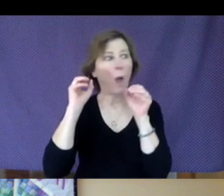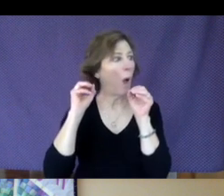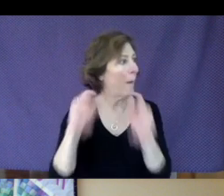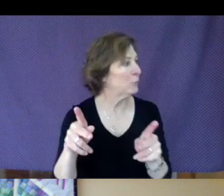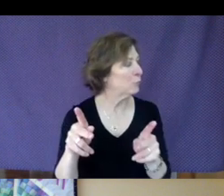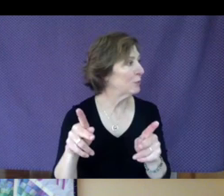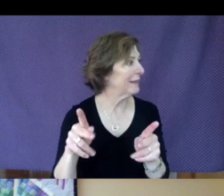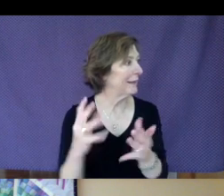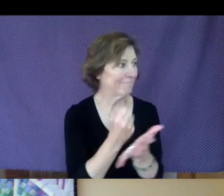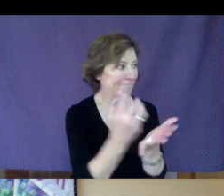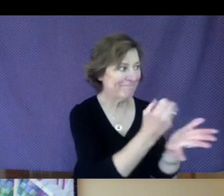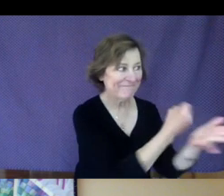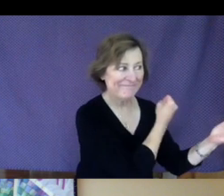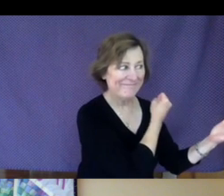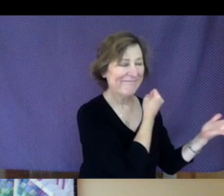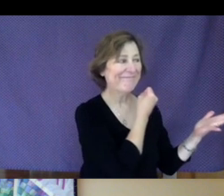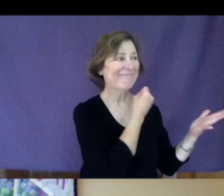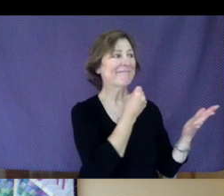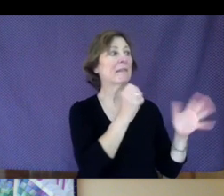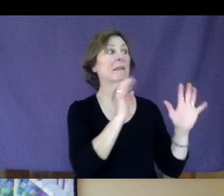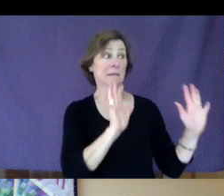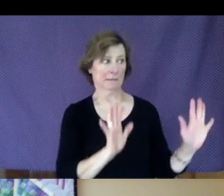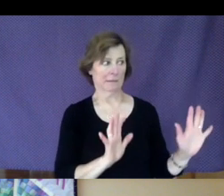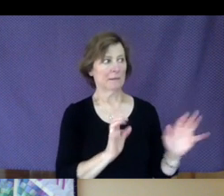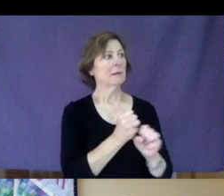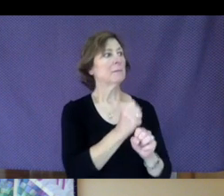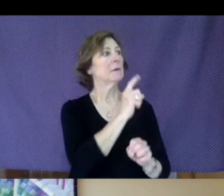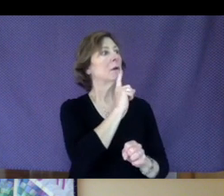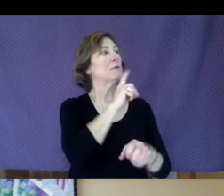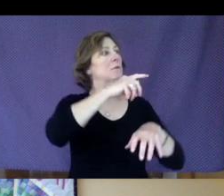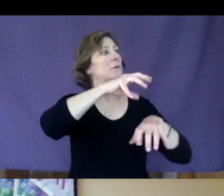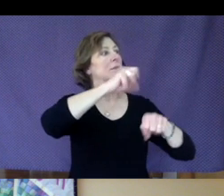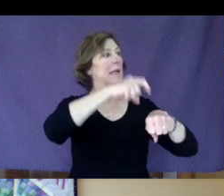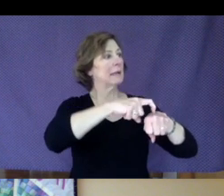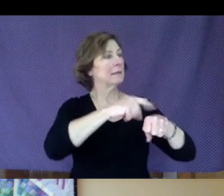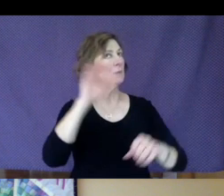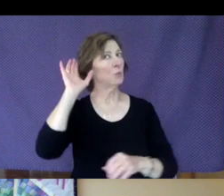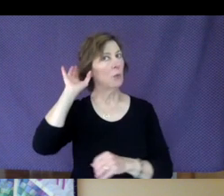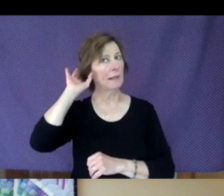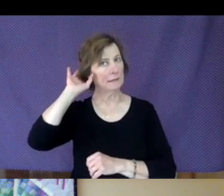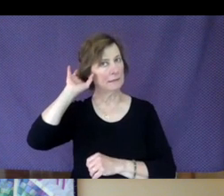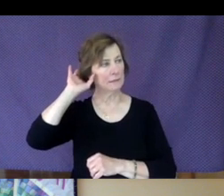But be sure to take some time to listen to the quiet, to look inside